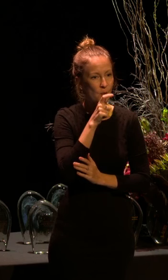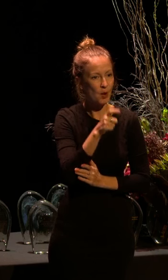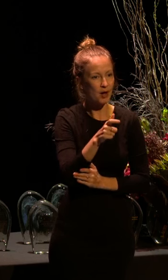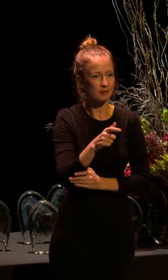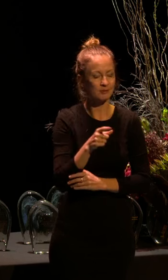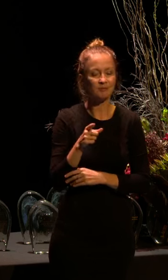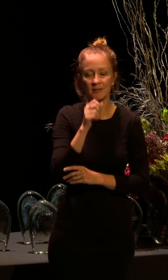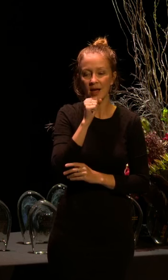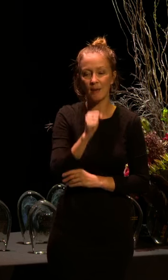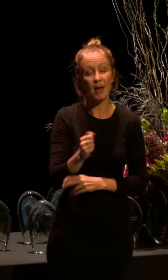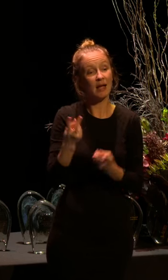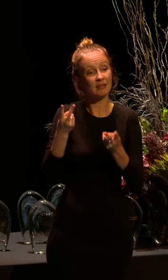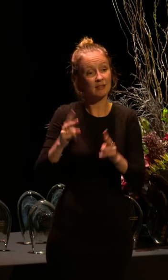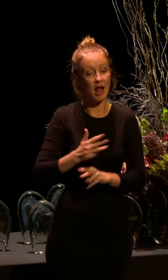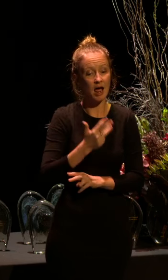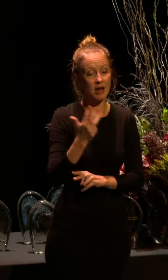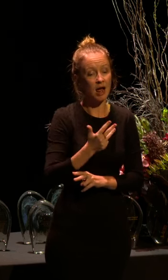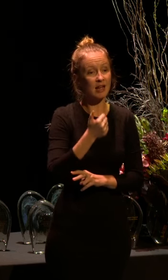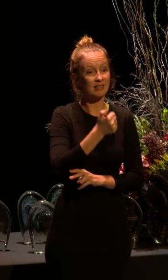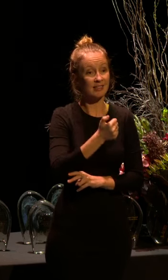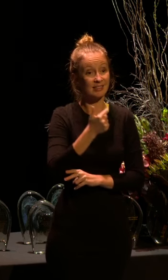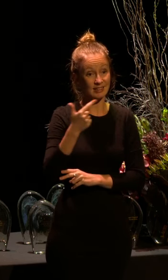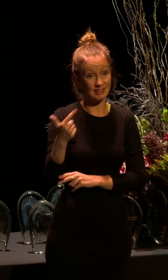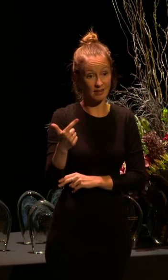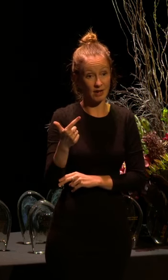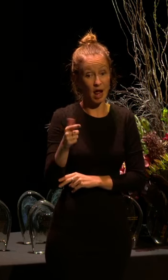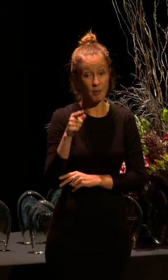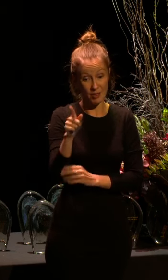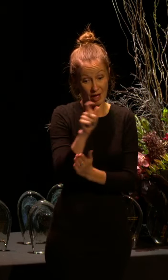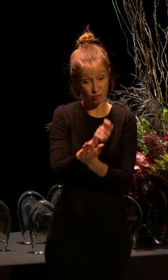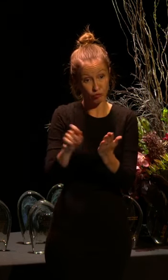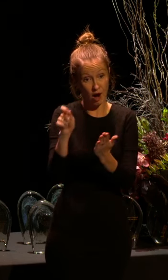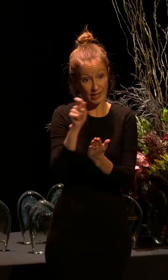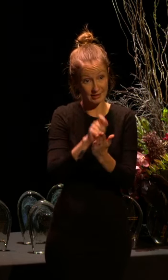but his elegant copperplate remains an iconic symbol of our city,